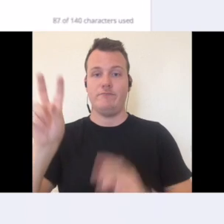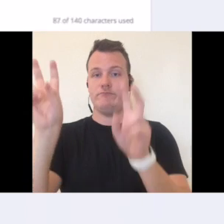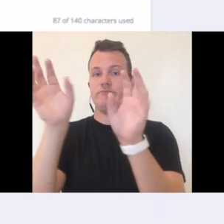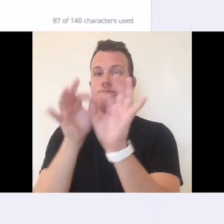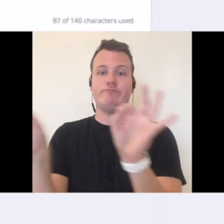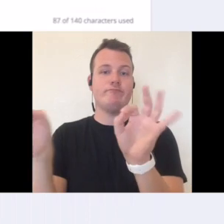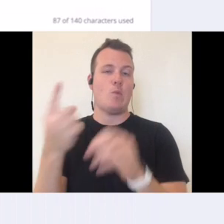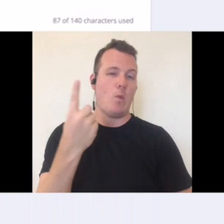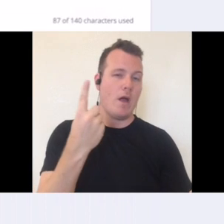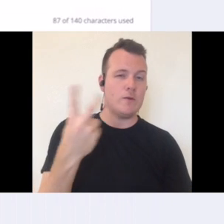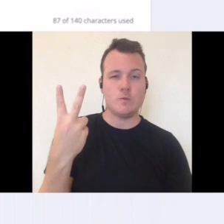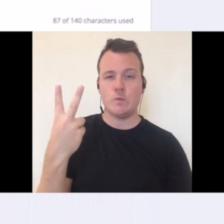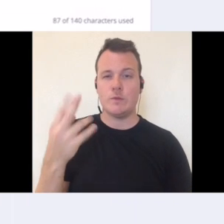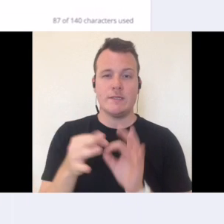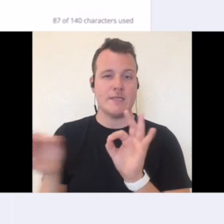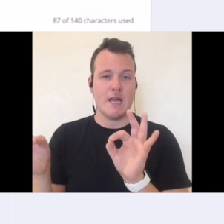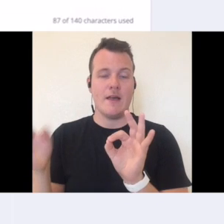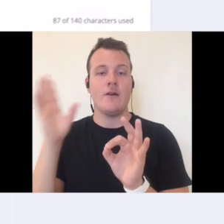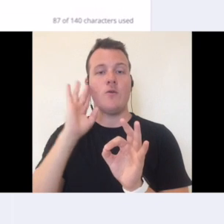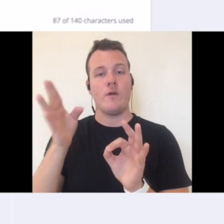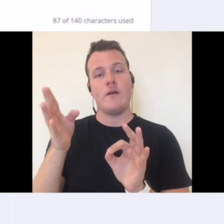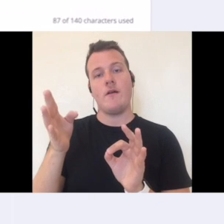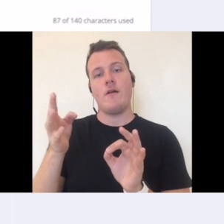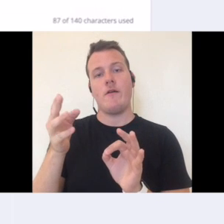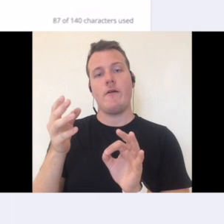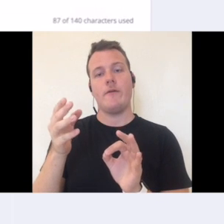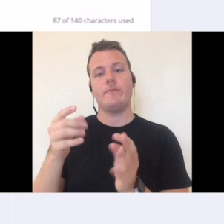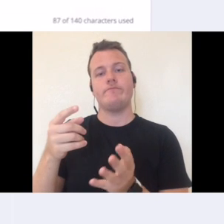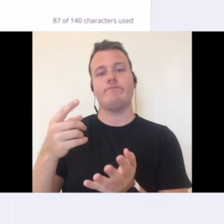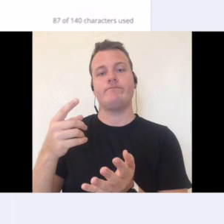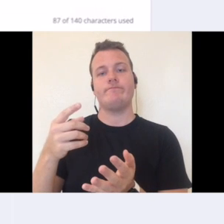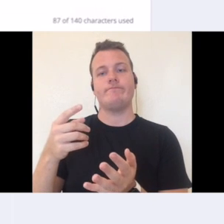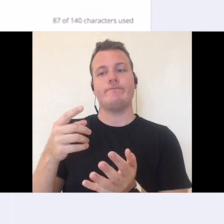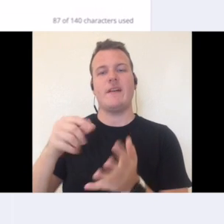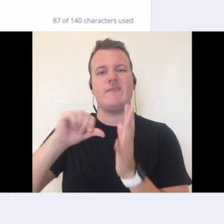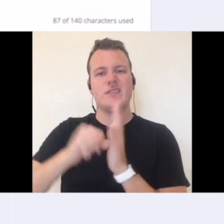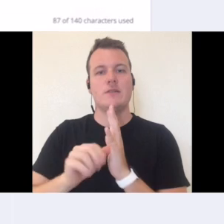you put in a headline, which is just a single sentence or two that talks about